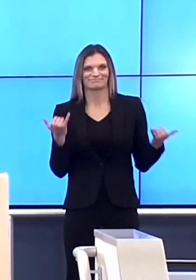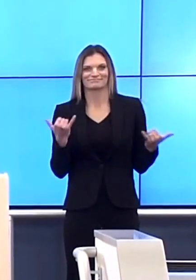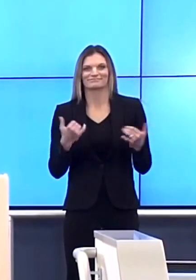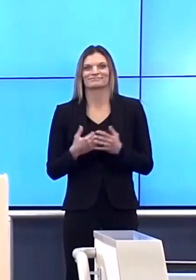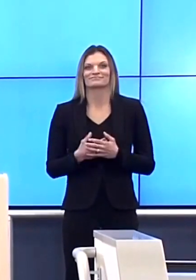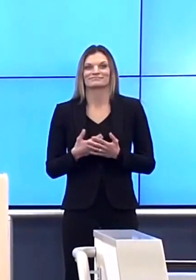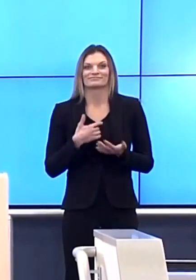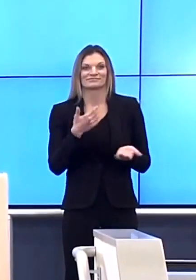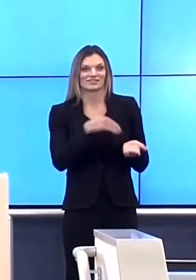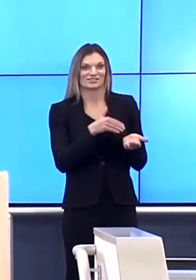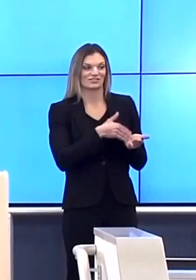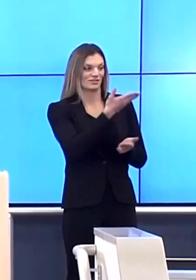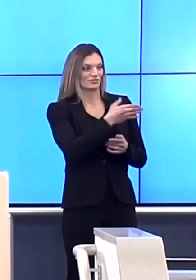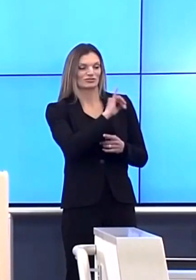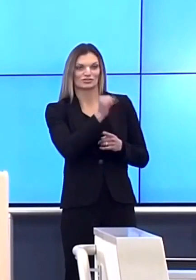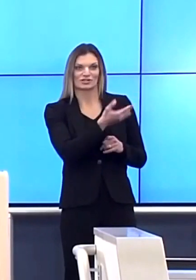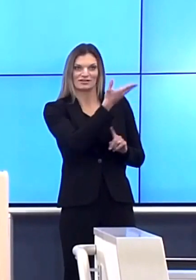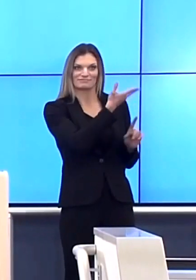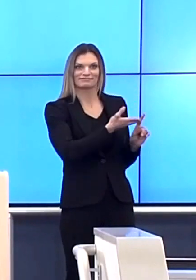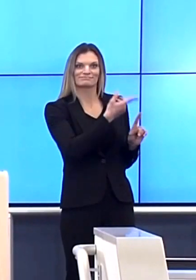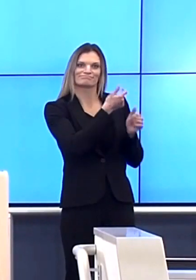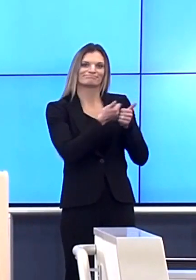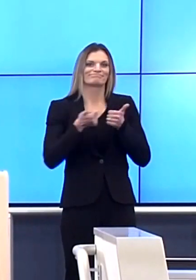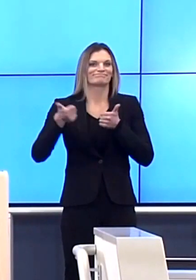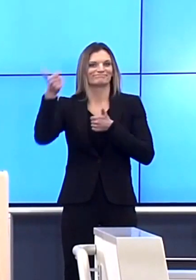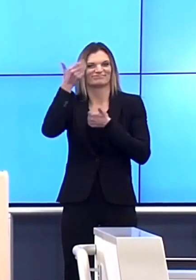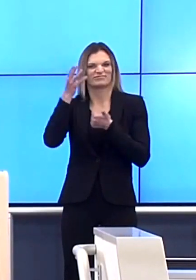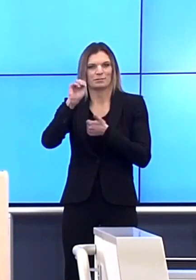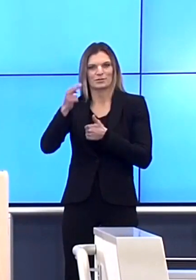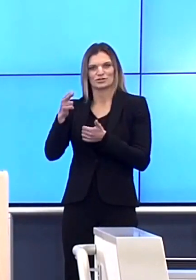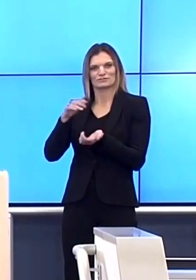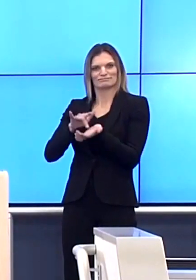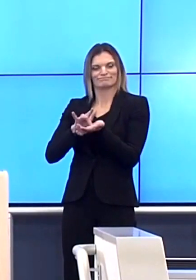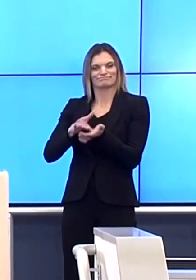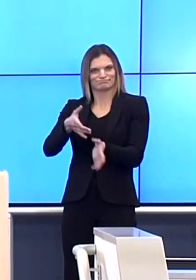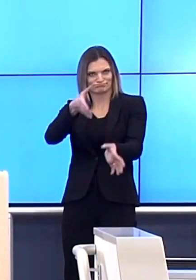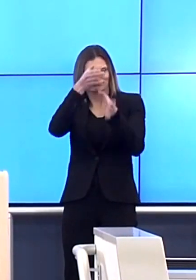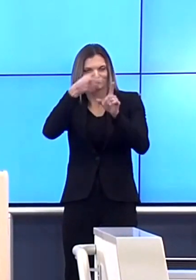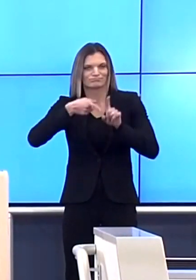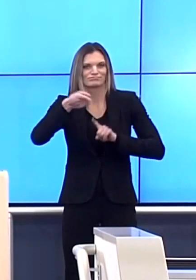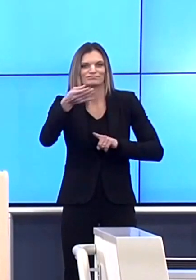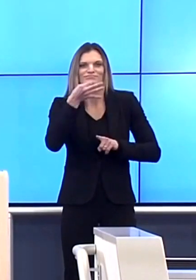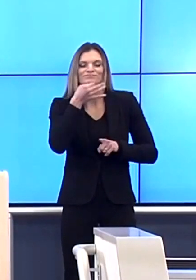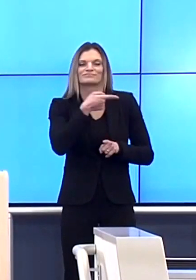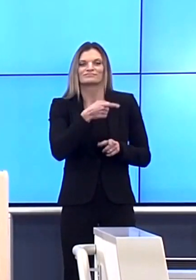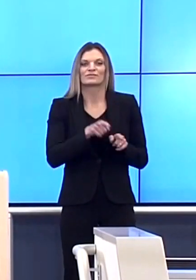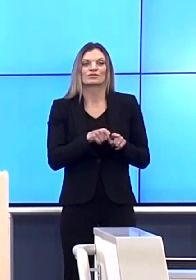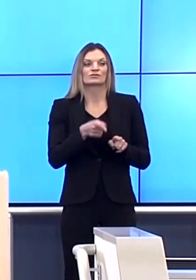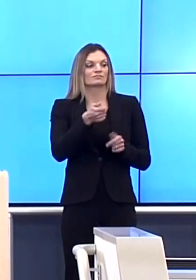. >> GOOD EVENING. GOOD EVENING. TONIGHT IS SUNDAY NIGHT, TONIGHT IS SUNDAY NIGHT, NOVEMBER 15th. NOVEMBER 15th. I AM JOINED BY DR. KHALDUN, OUR I AM JOINED BY DR. KHALDUN, OUR CHIEF MEDICAL EXECUTIVE HERE IN